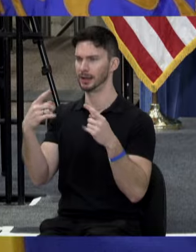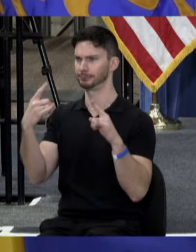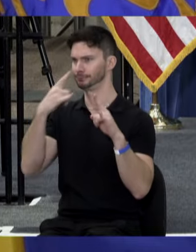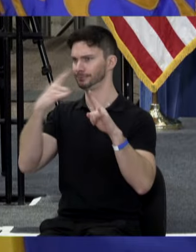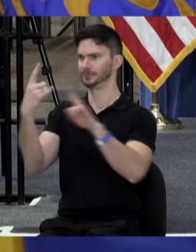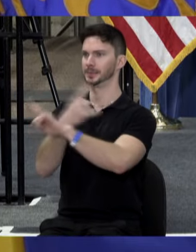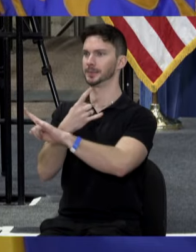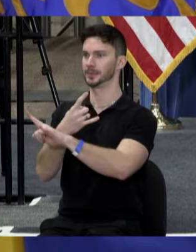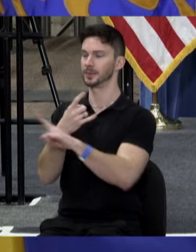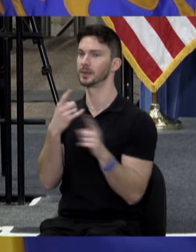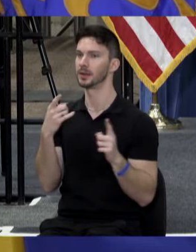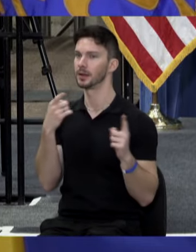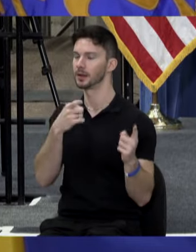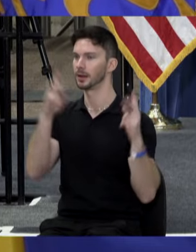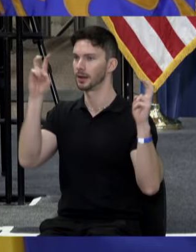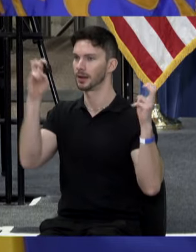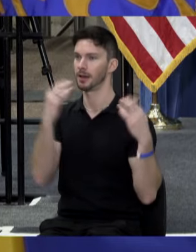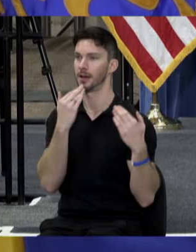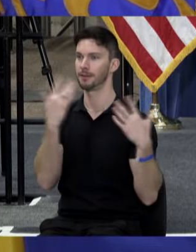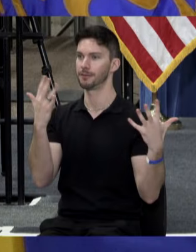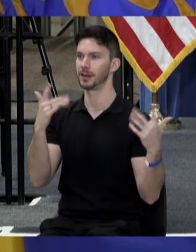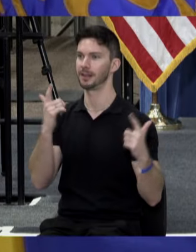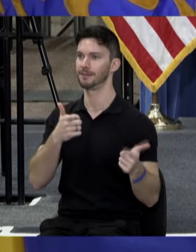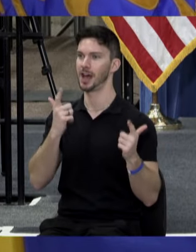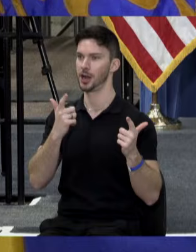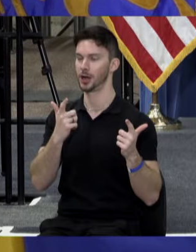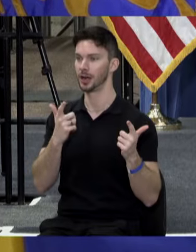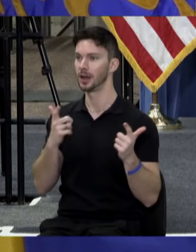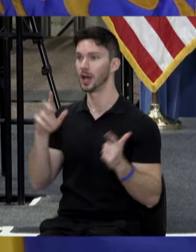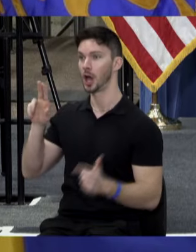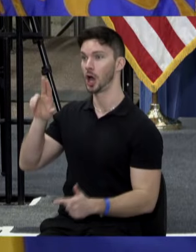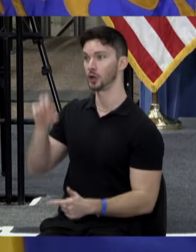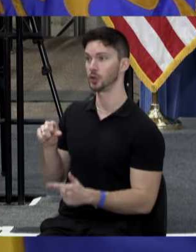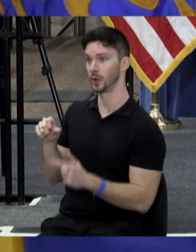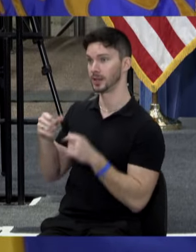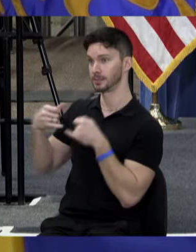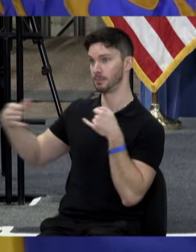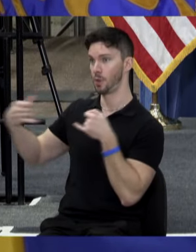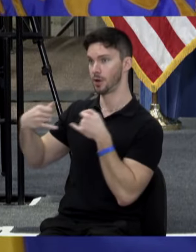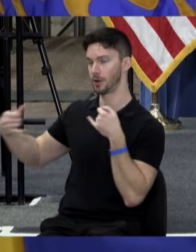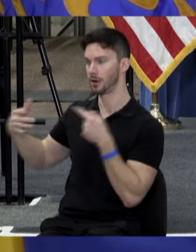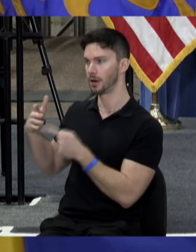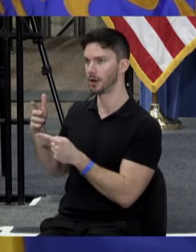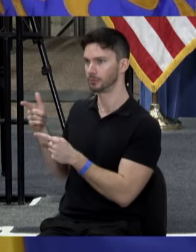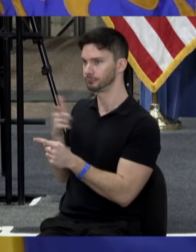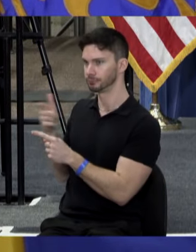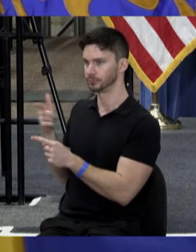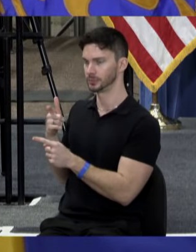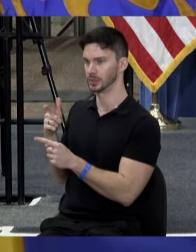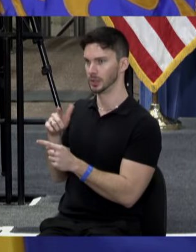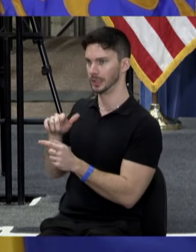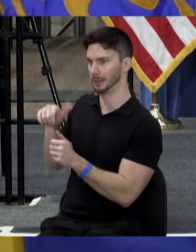friendly fire. U.S. mortar round went off behind him in 1966. He woke up eight